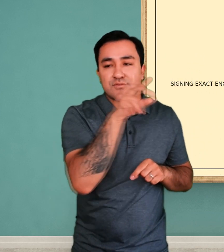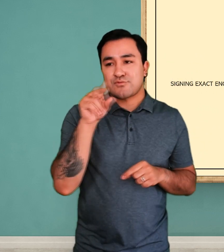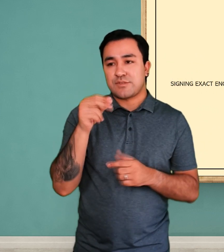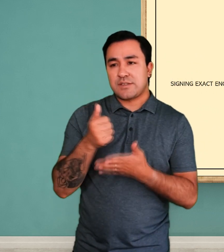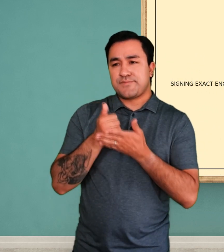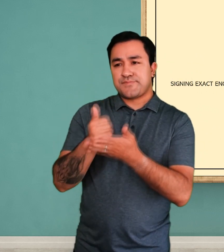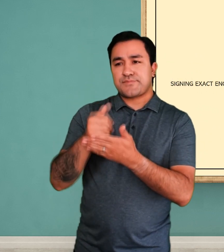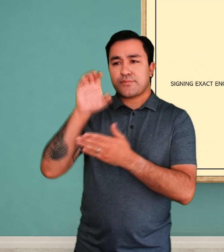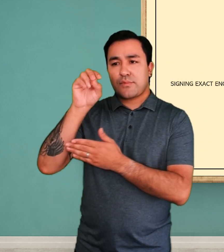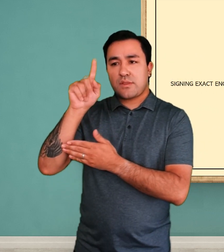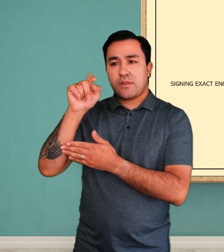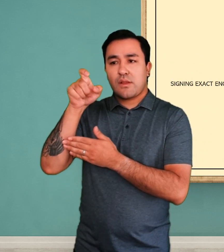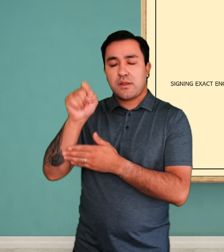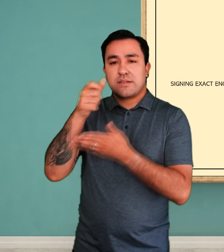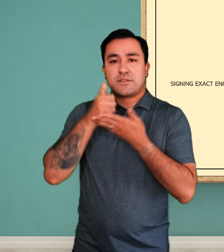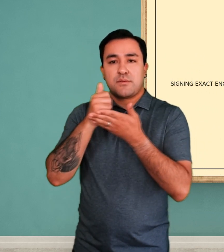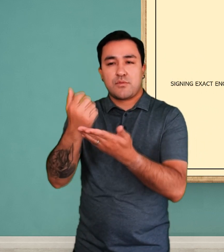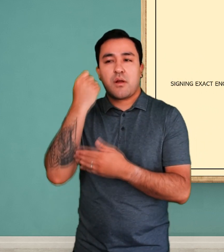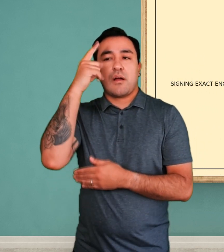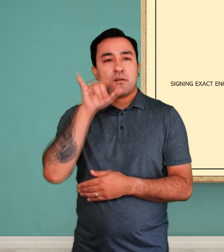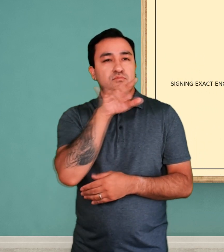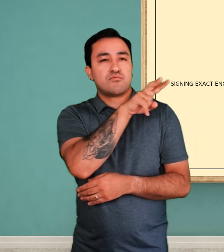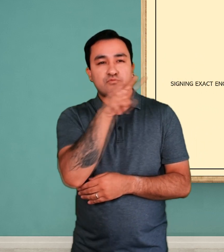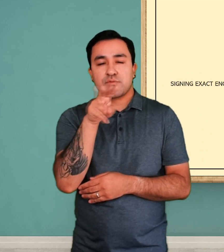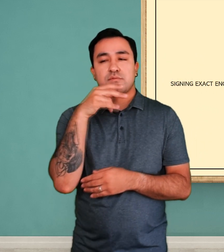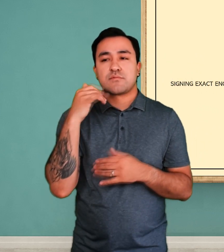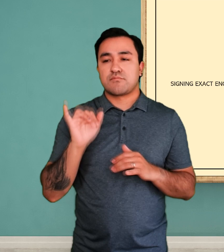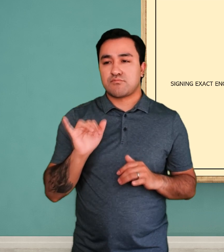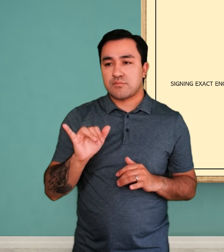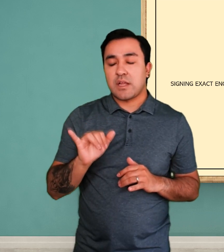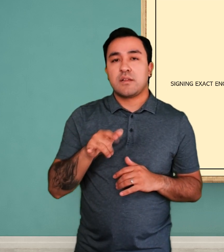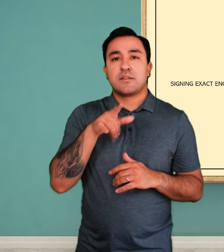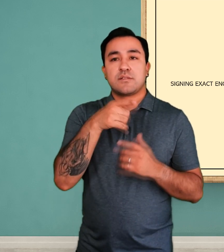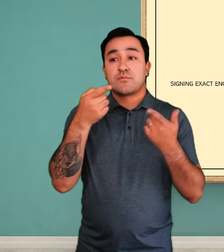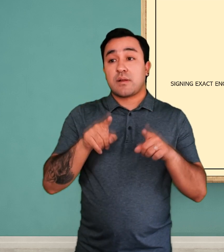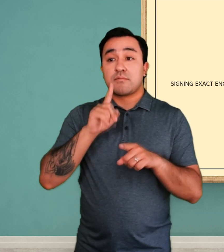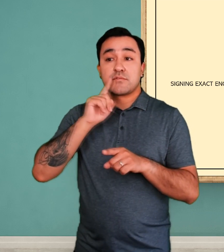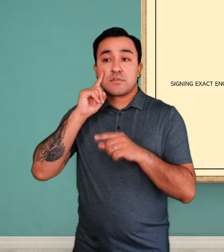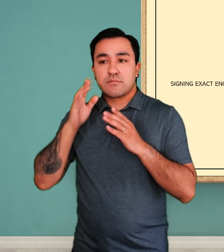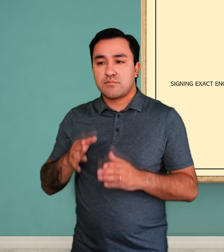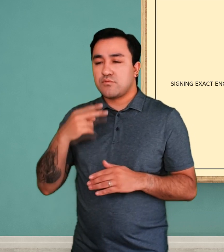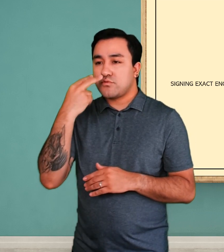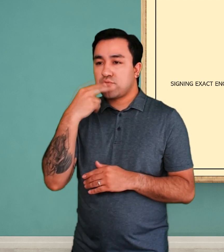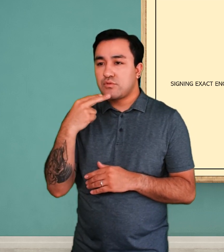word fingerspelled. This is what Deaf people do when they are lip-reading. They are using